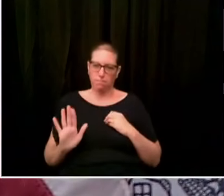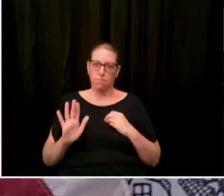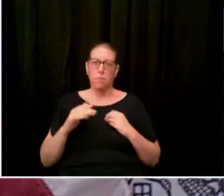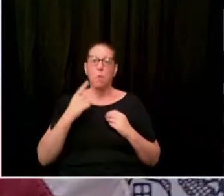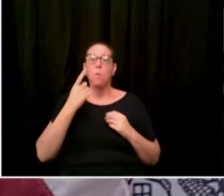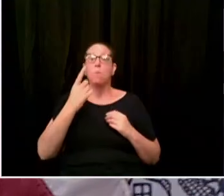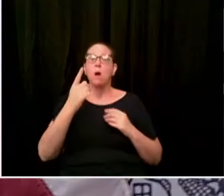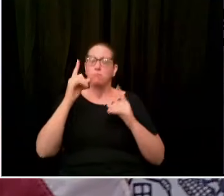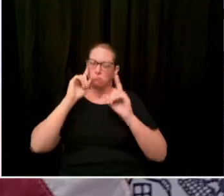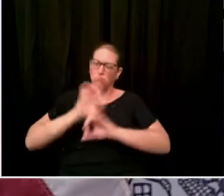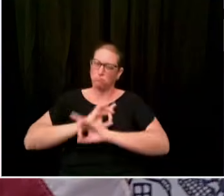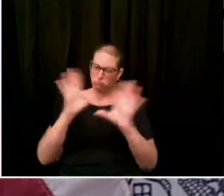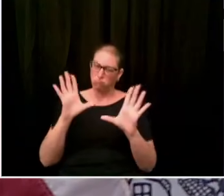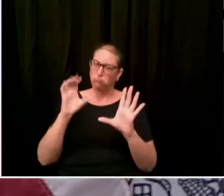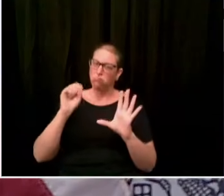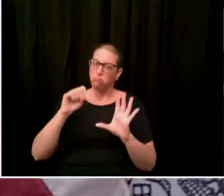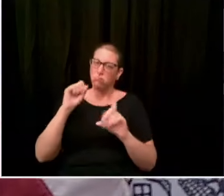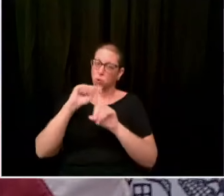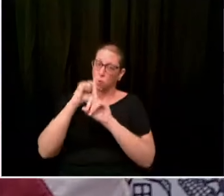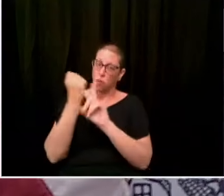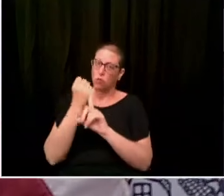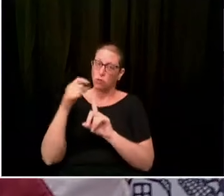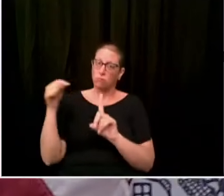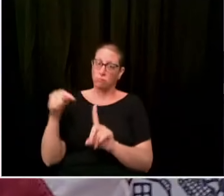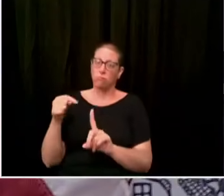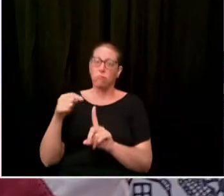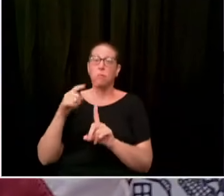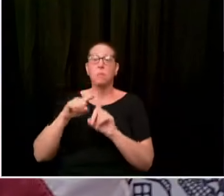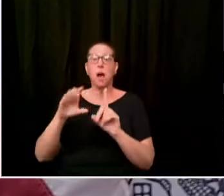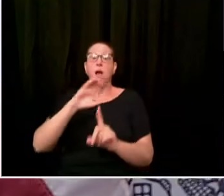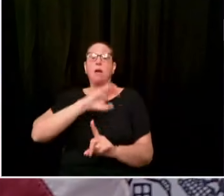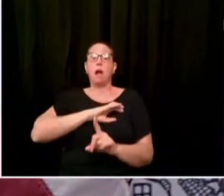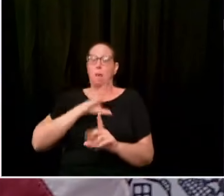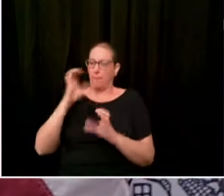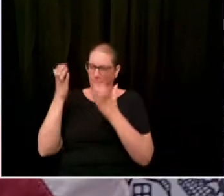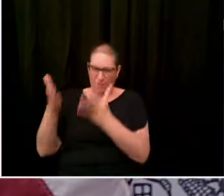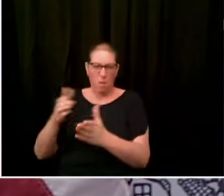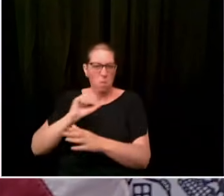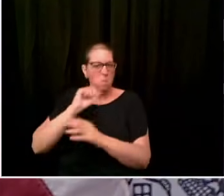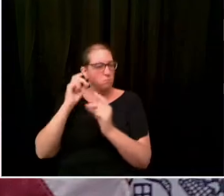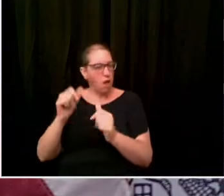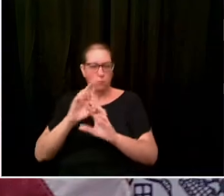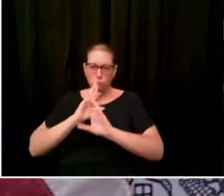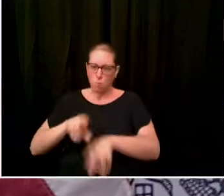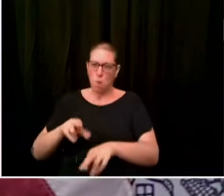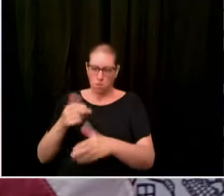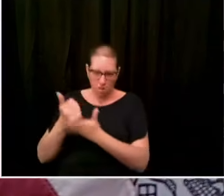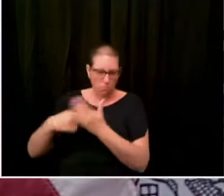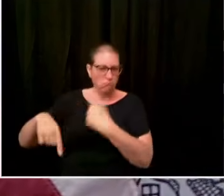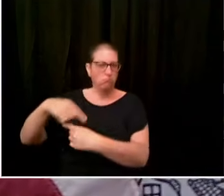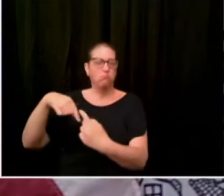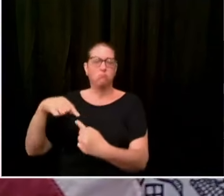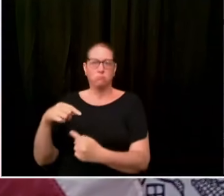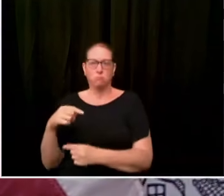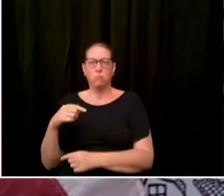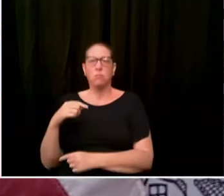HAPPENING. IT'S ABSOLUTELY UNACCEPTABLE. WE HAD AN INCIDENT WHERE WE HAD SOMEONE IN THE JEWISH